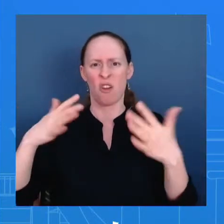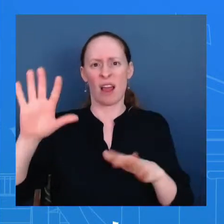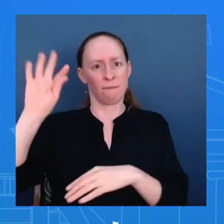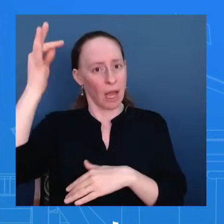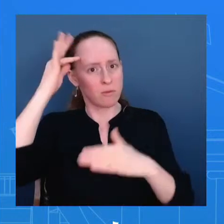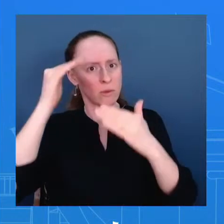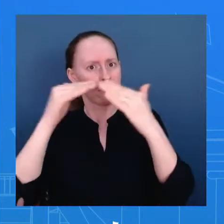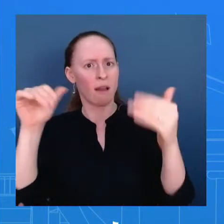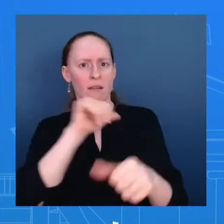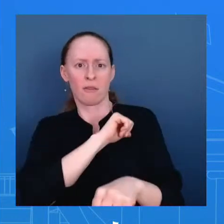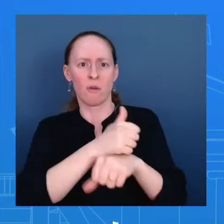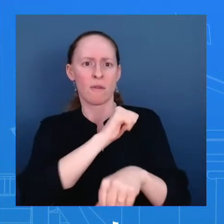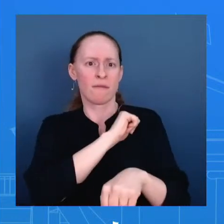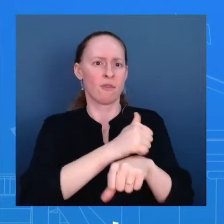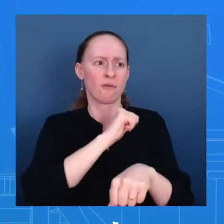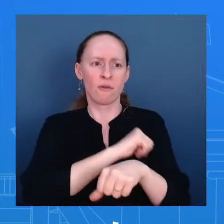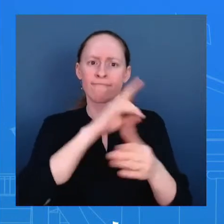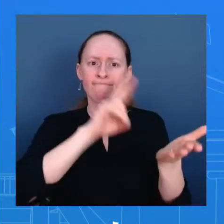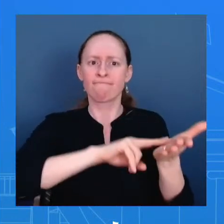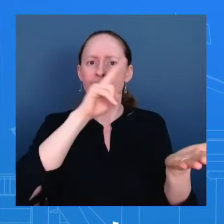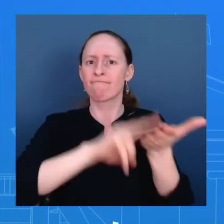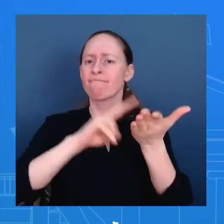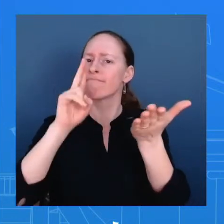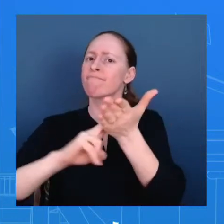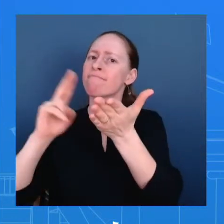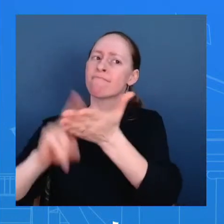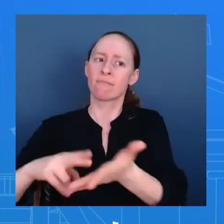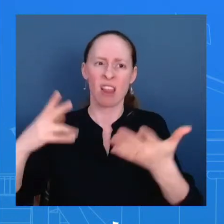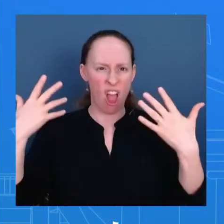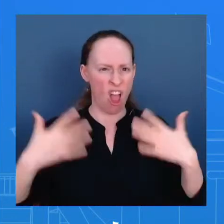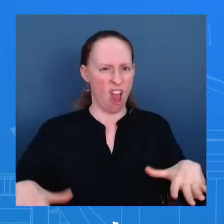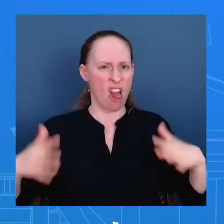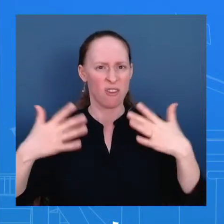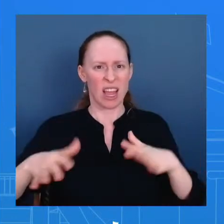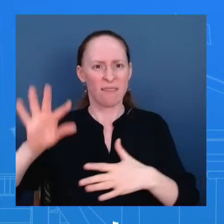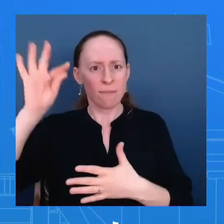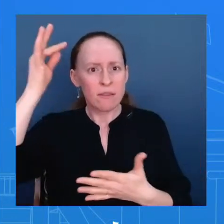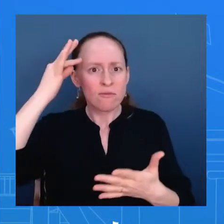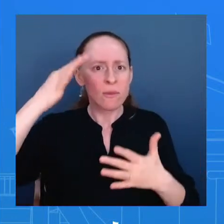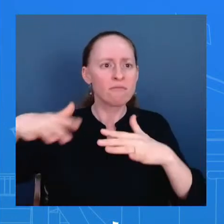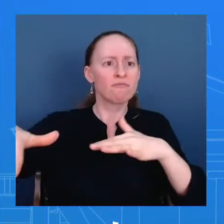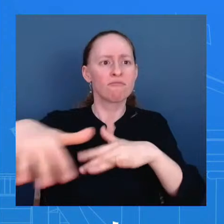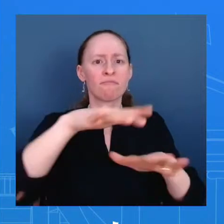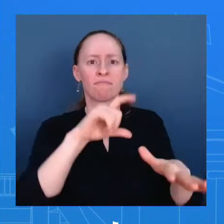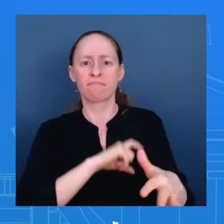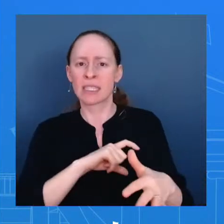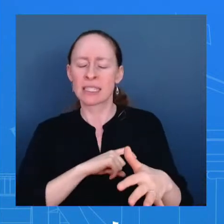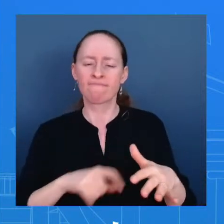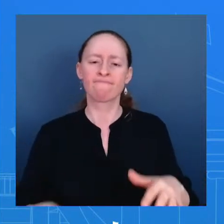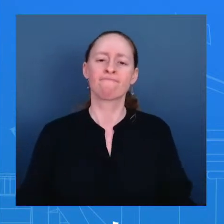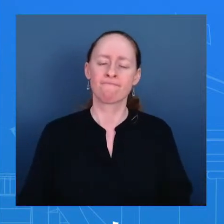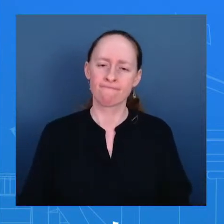In his conversation, and I'm not sure if -- one of the speakers, they may have mentioned,